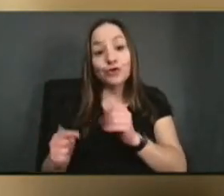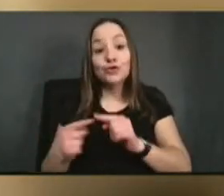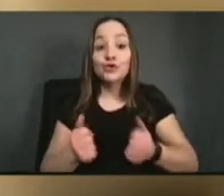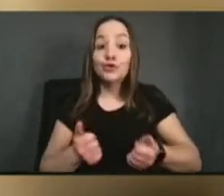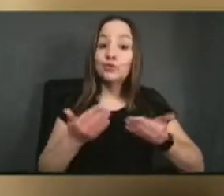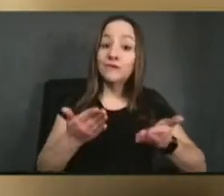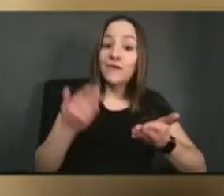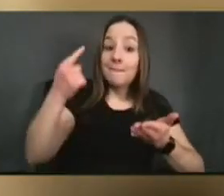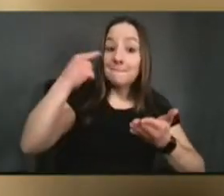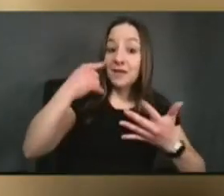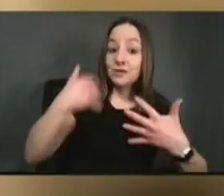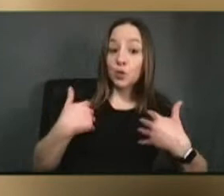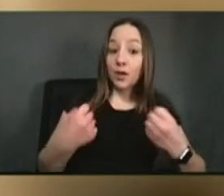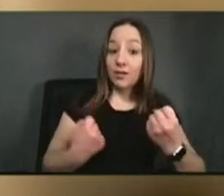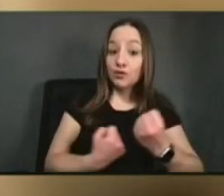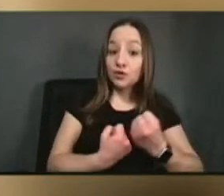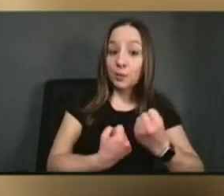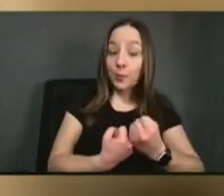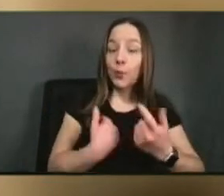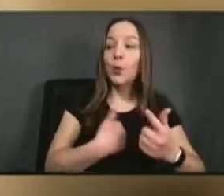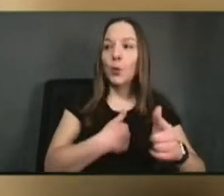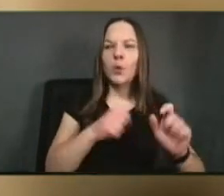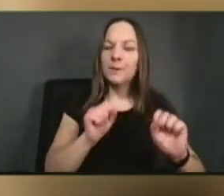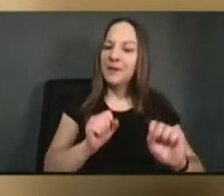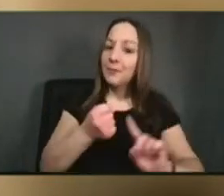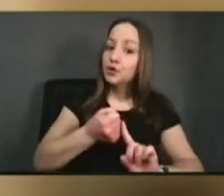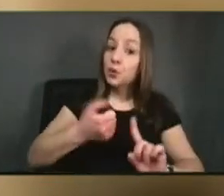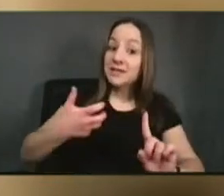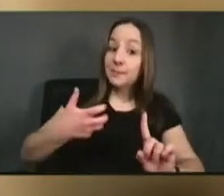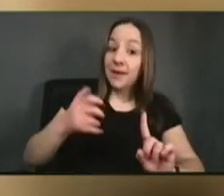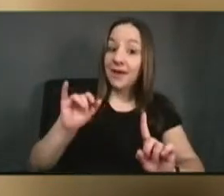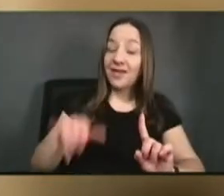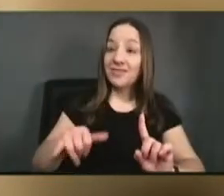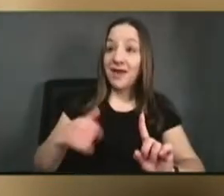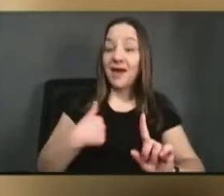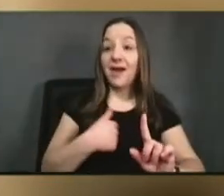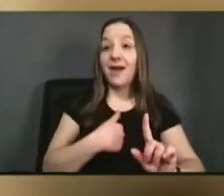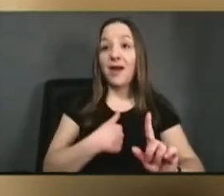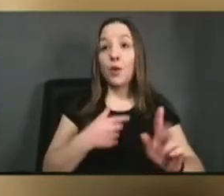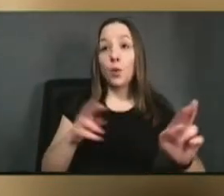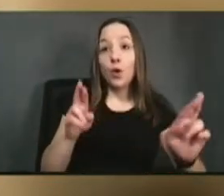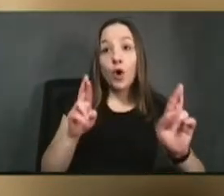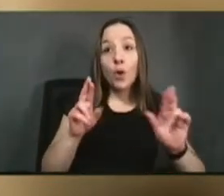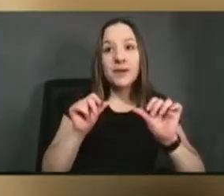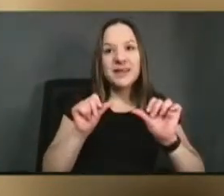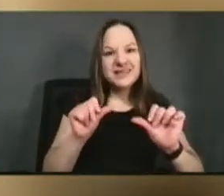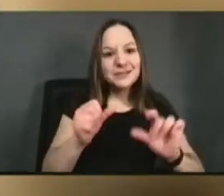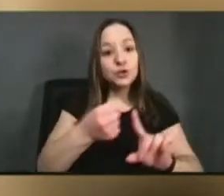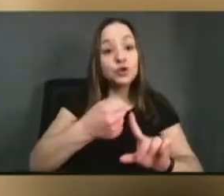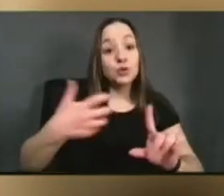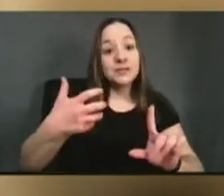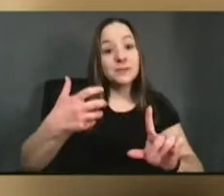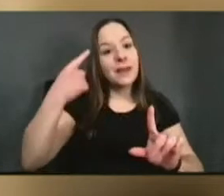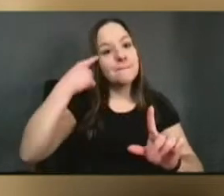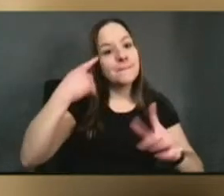such as HHS and others. To provide mental health supports. We've really been ae to expand